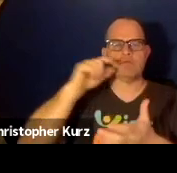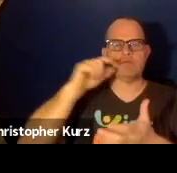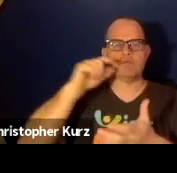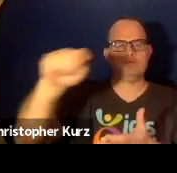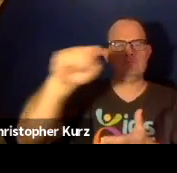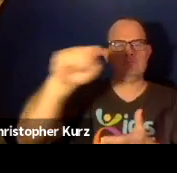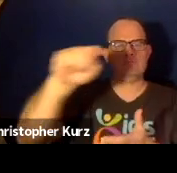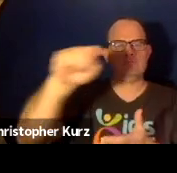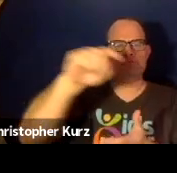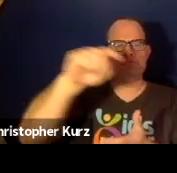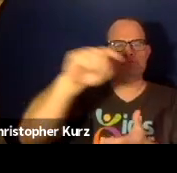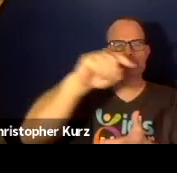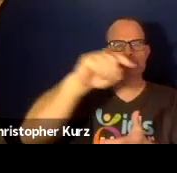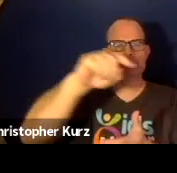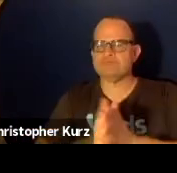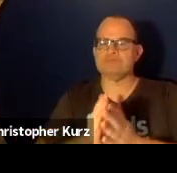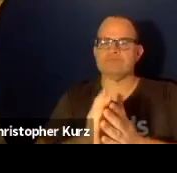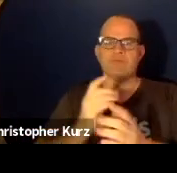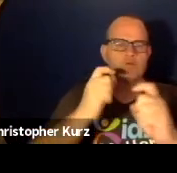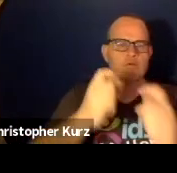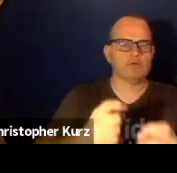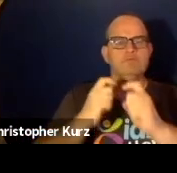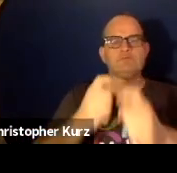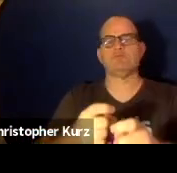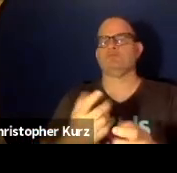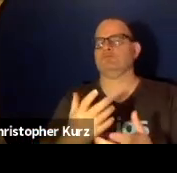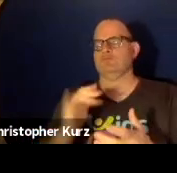contributions are coming from.